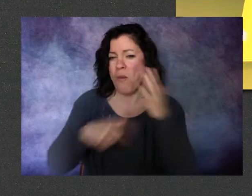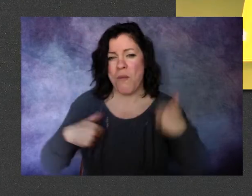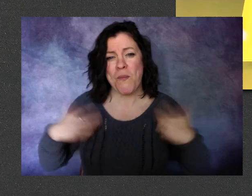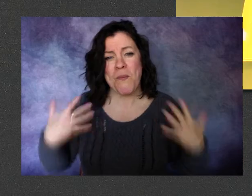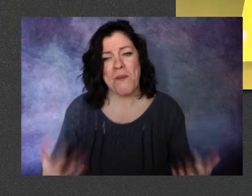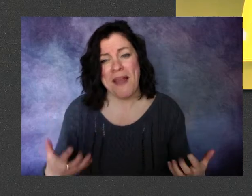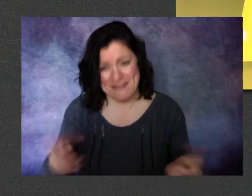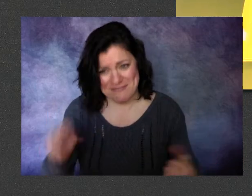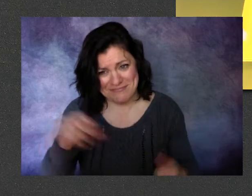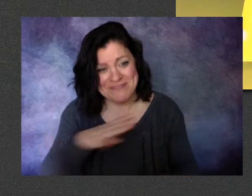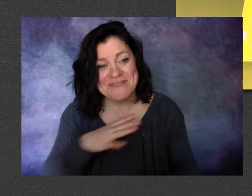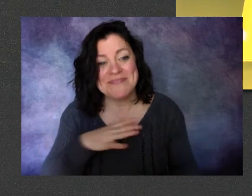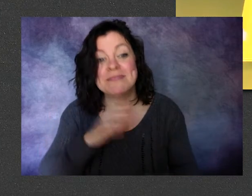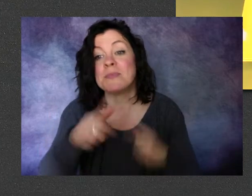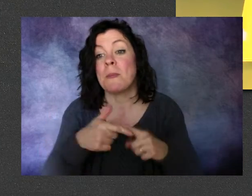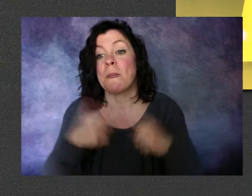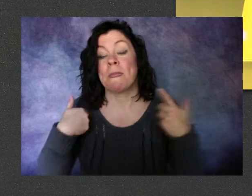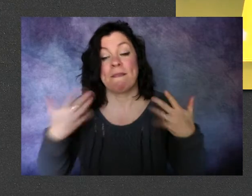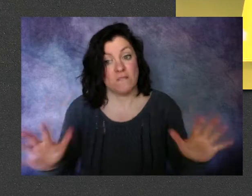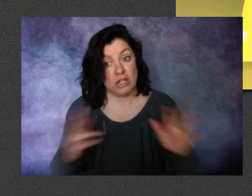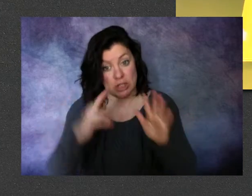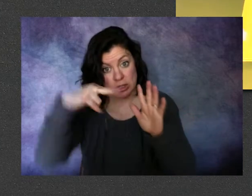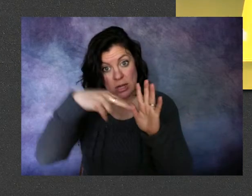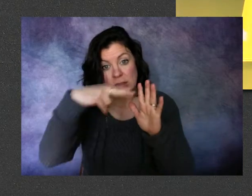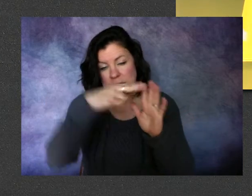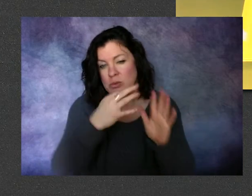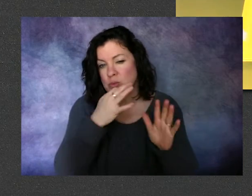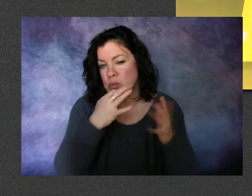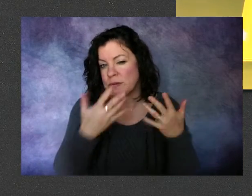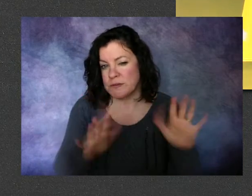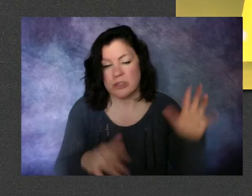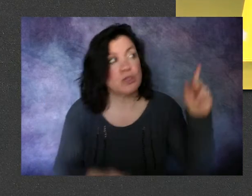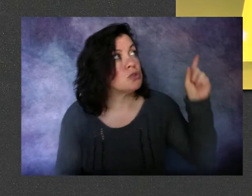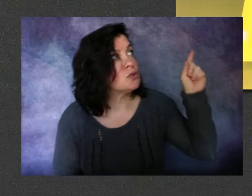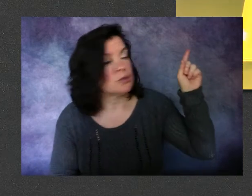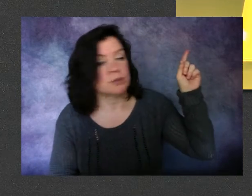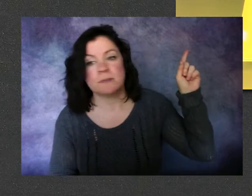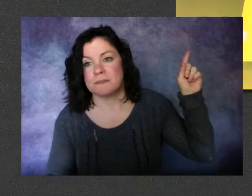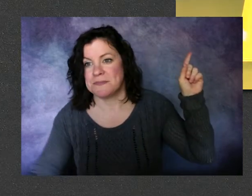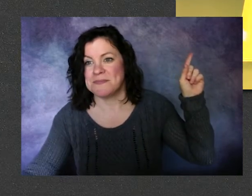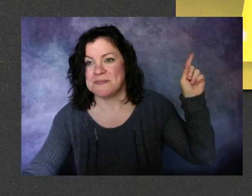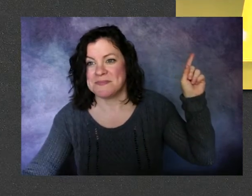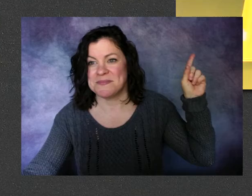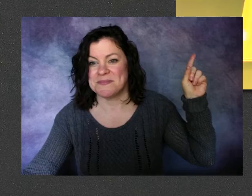I love it! I'm almost done cutting out my triangles for my awesome crown.